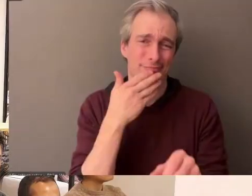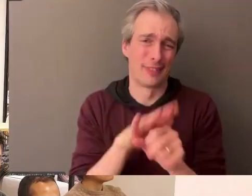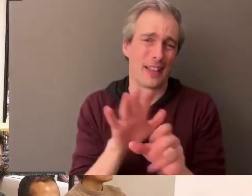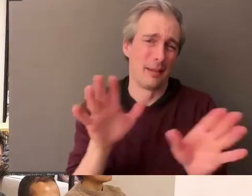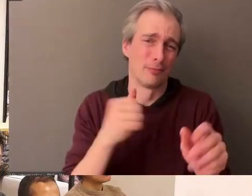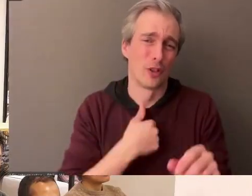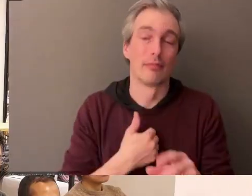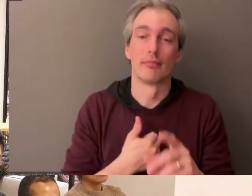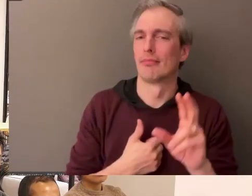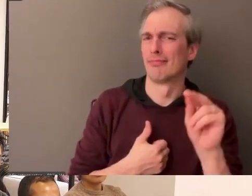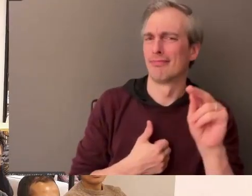All right. Behind you there.